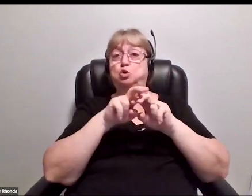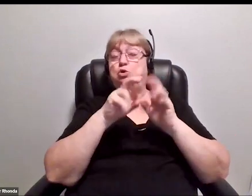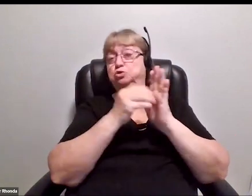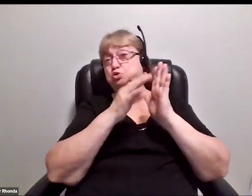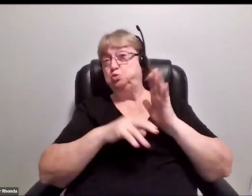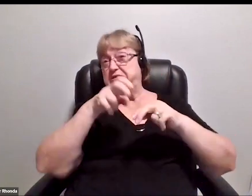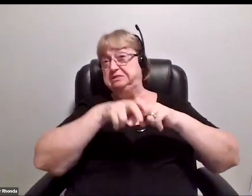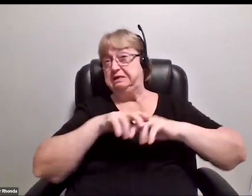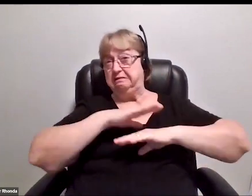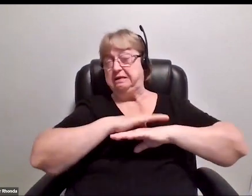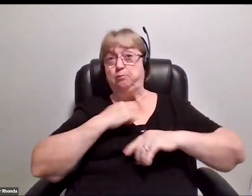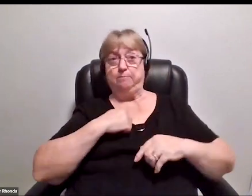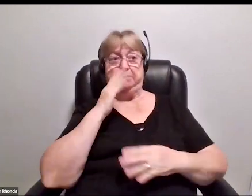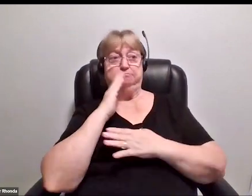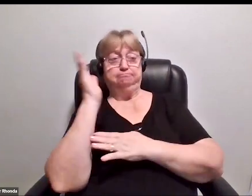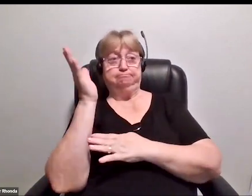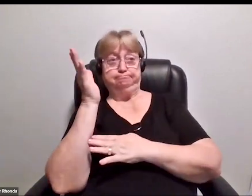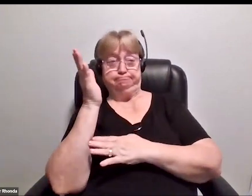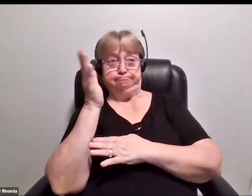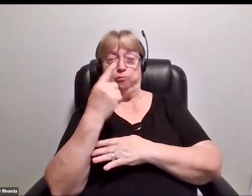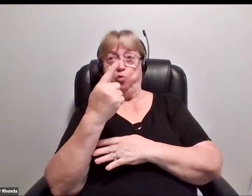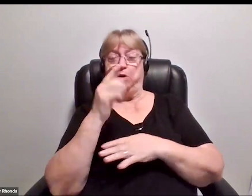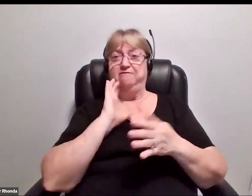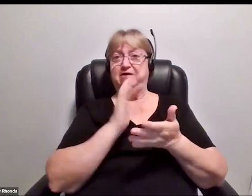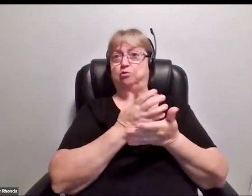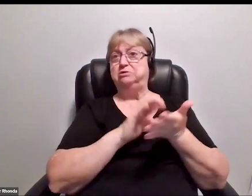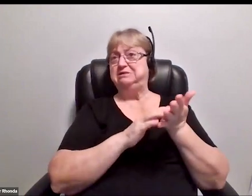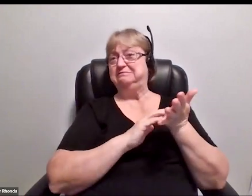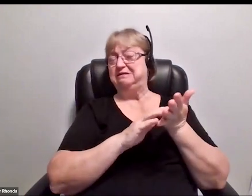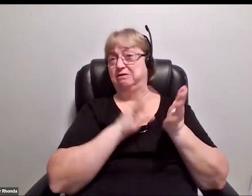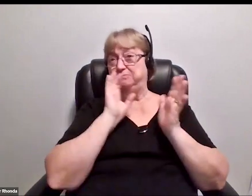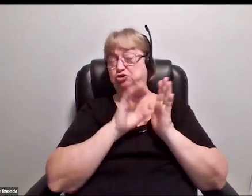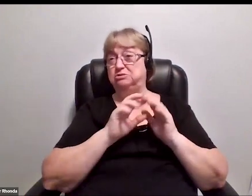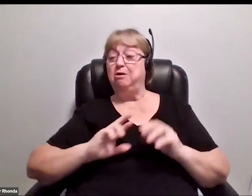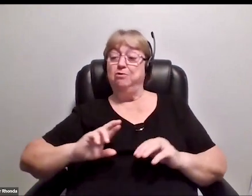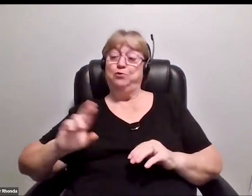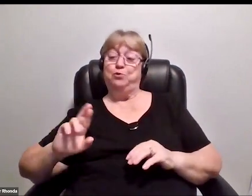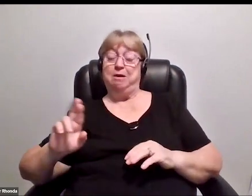and me presenting one of the tactile images. On the right side, you can see another exercise